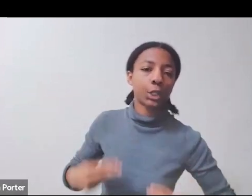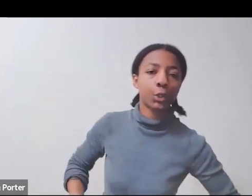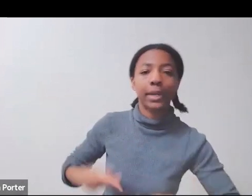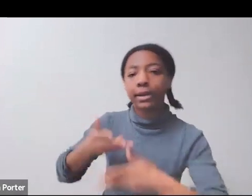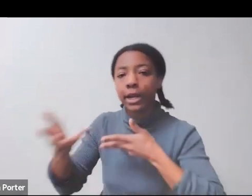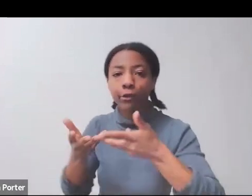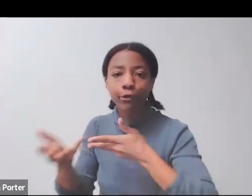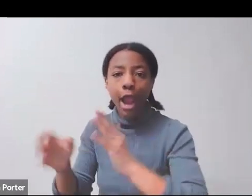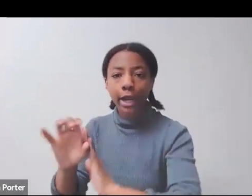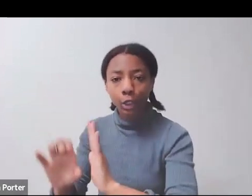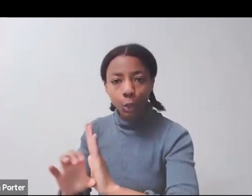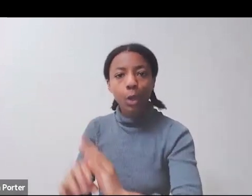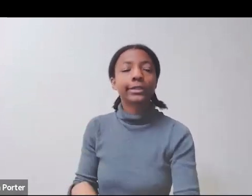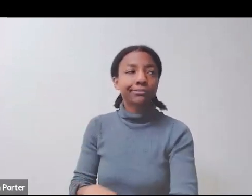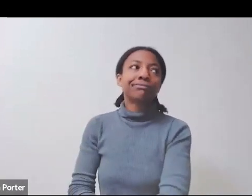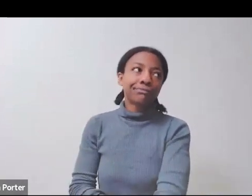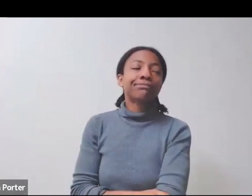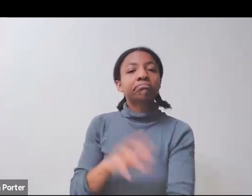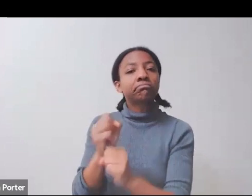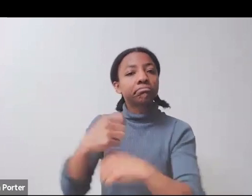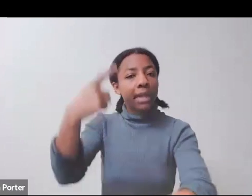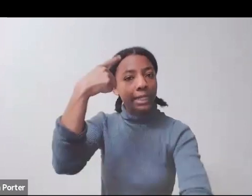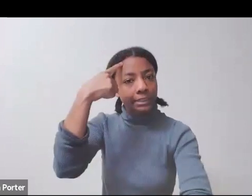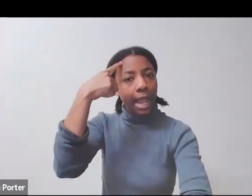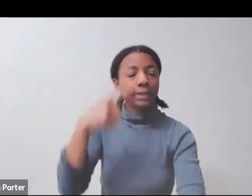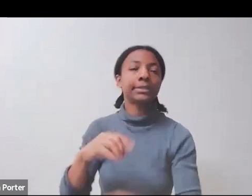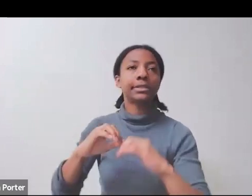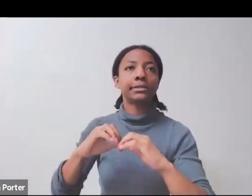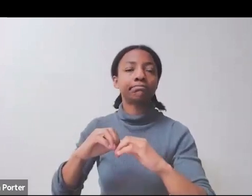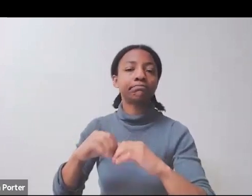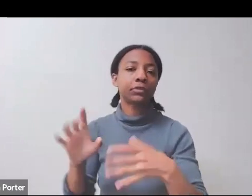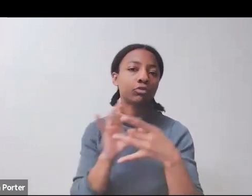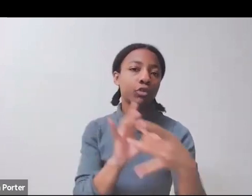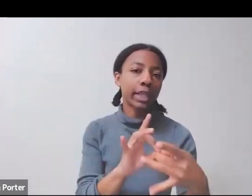Thinking about the humans behind the technology has that tie into accessibility.